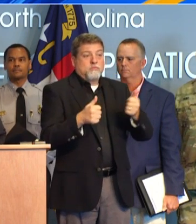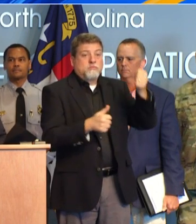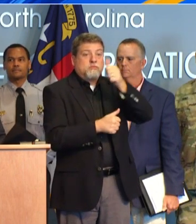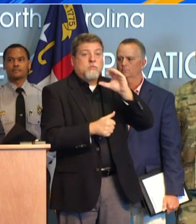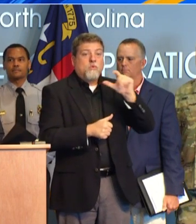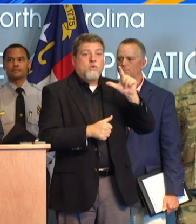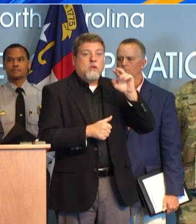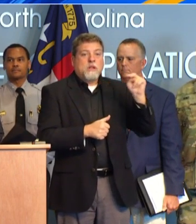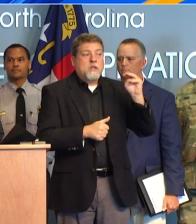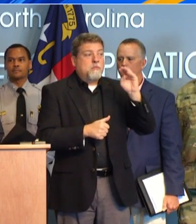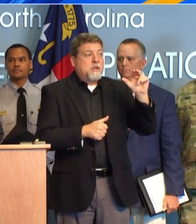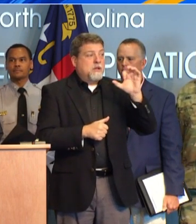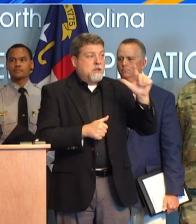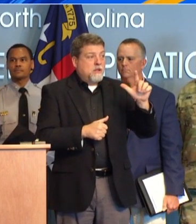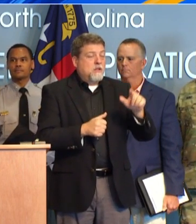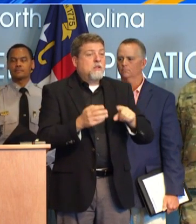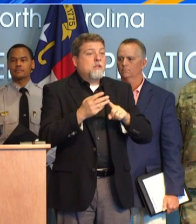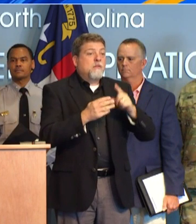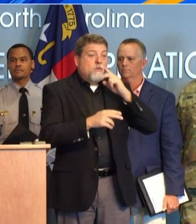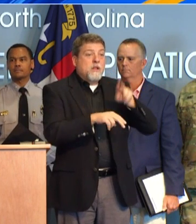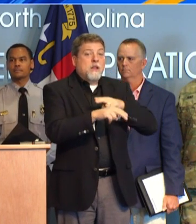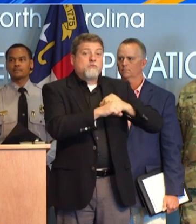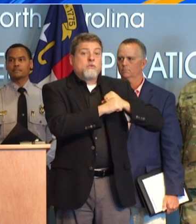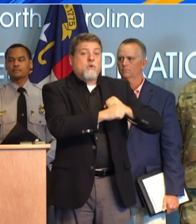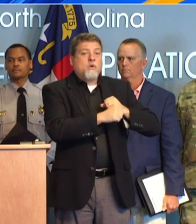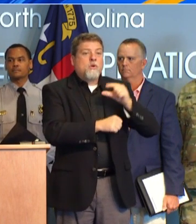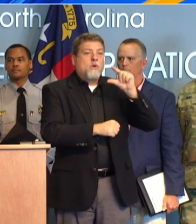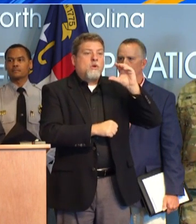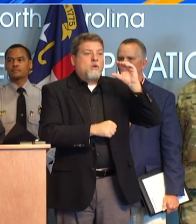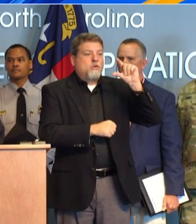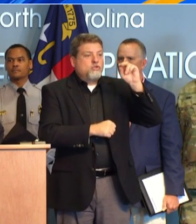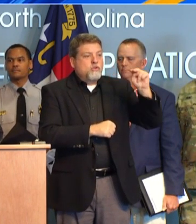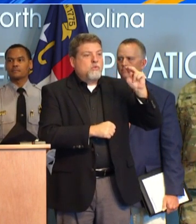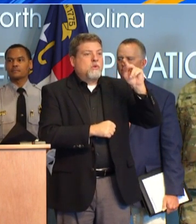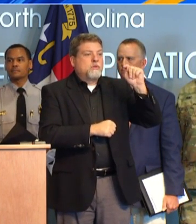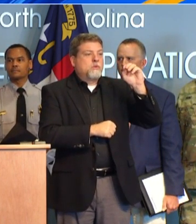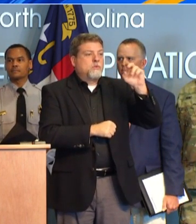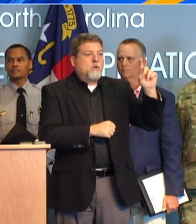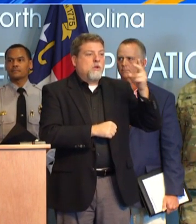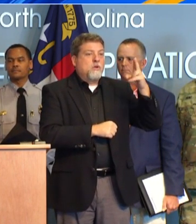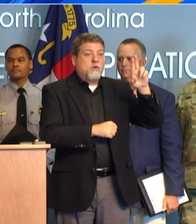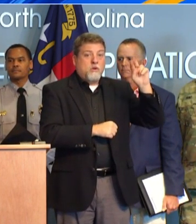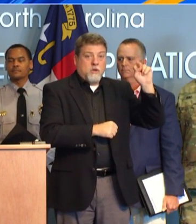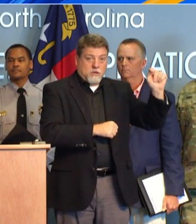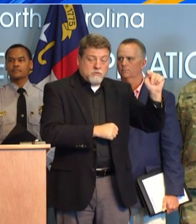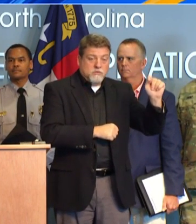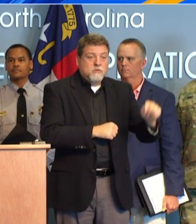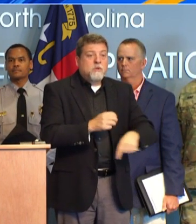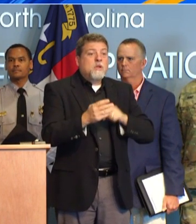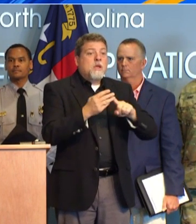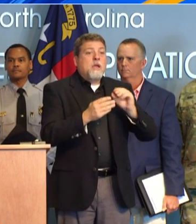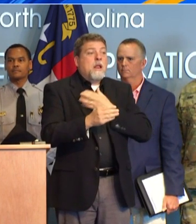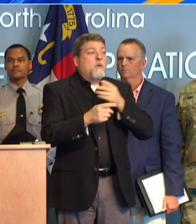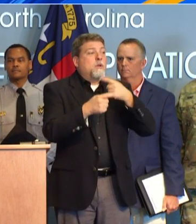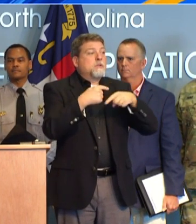EMERGENCY MANAGEMENT SECTION. AND COLONEL GLENN McNEILL, THE COMMANDER OF THE NORTH CAROLINA HIGHWAY PATROL, AND BRIG DAIRY